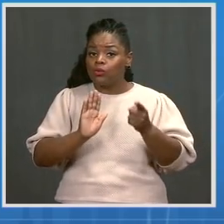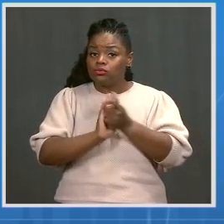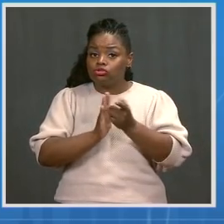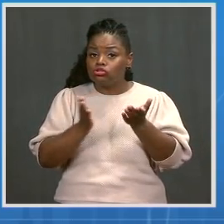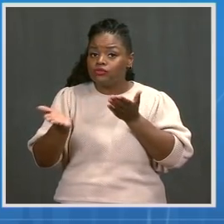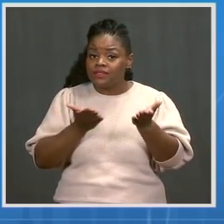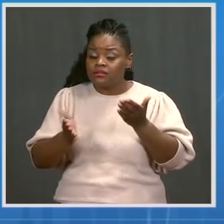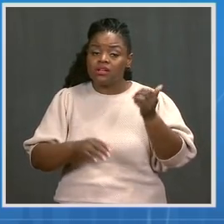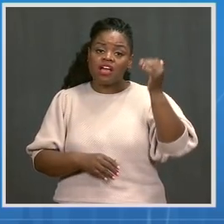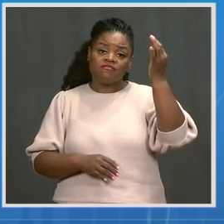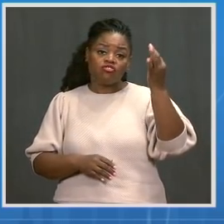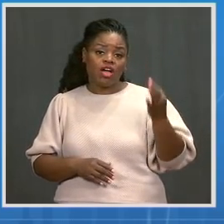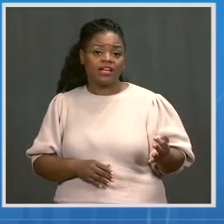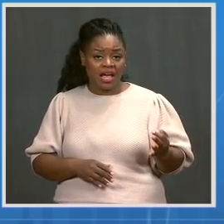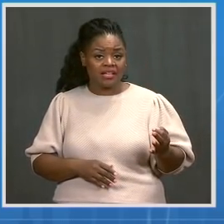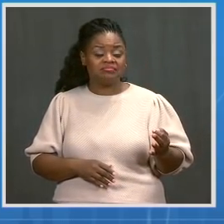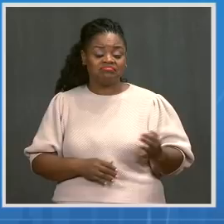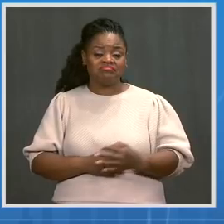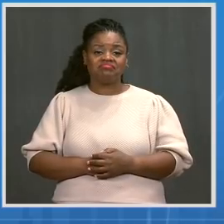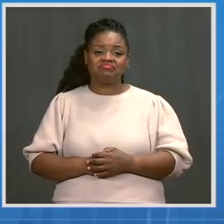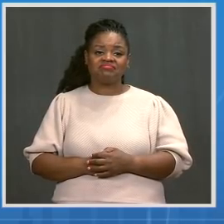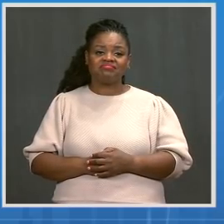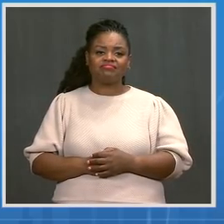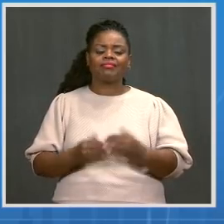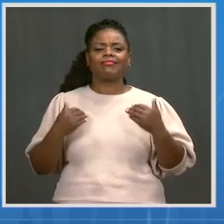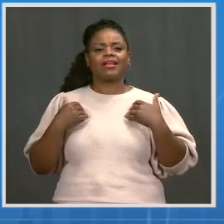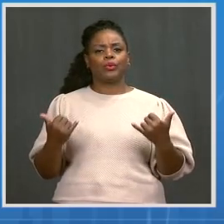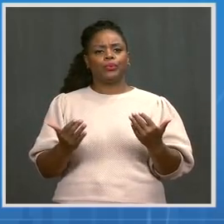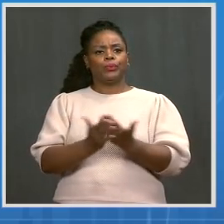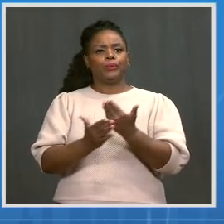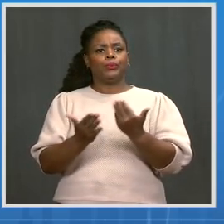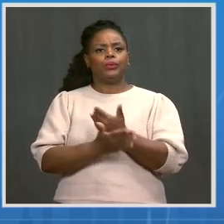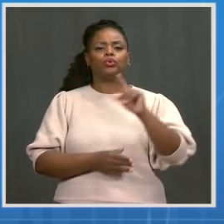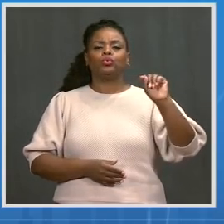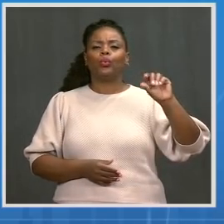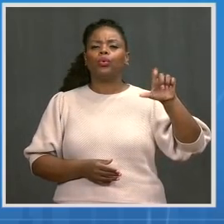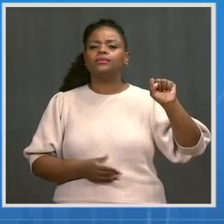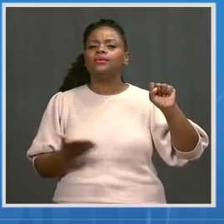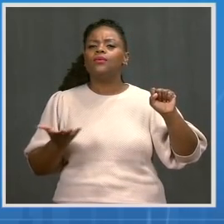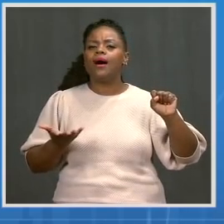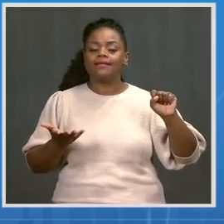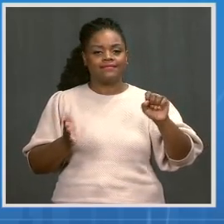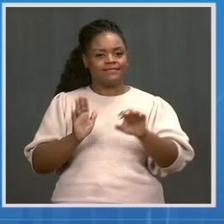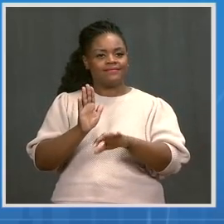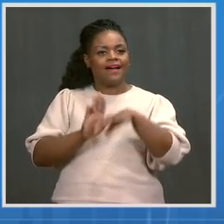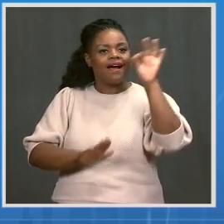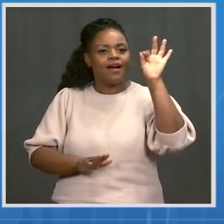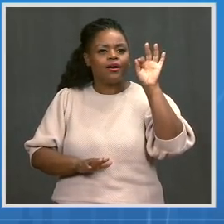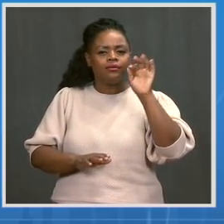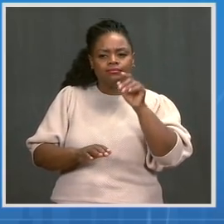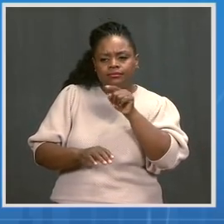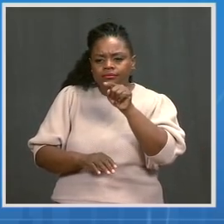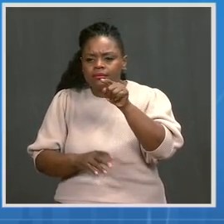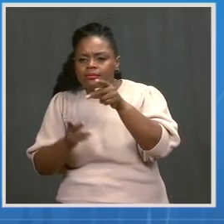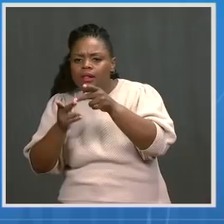And Americans have new tools to find the most convenient vaccination sites and free transportation to get to and from sites.